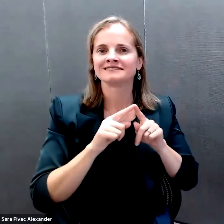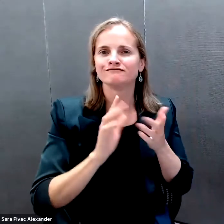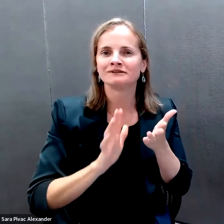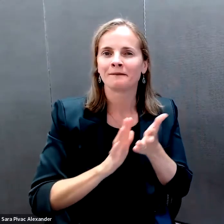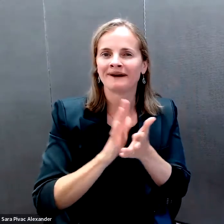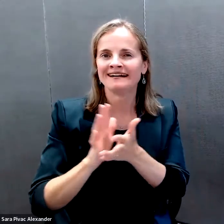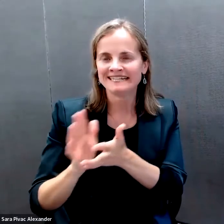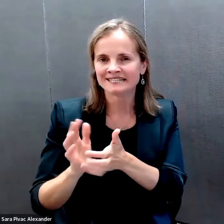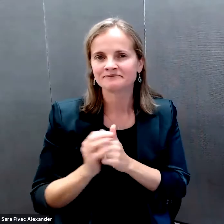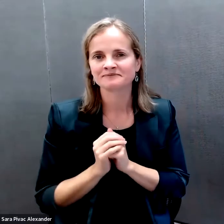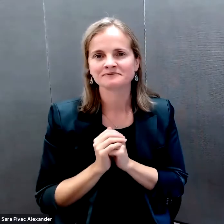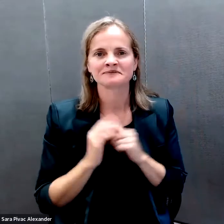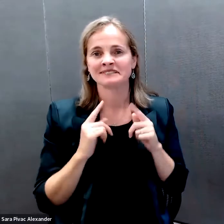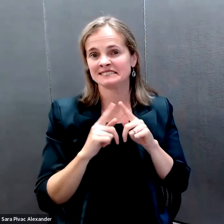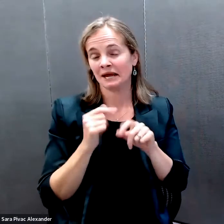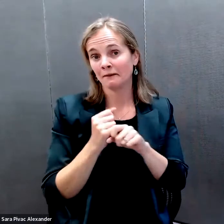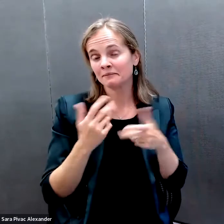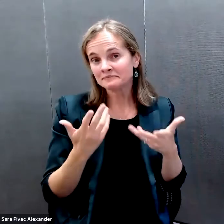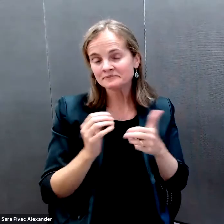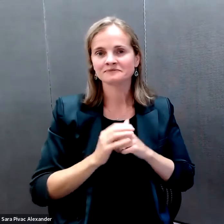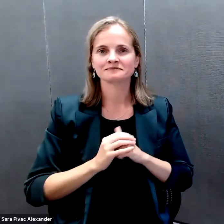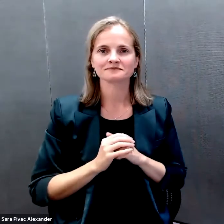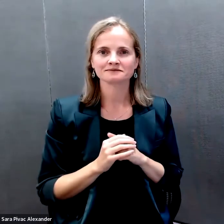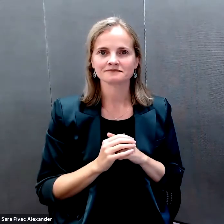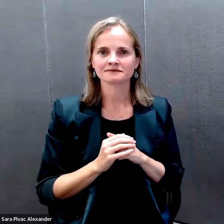sometimes also there is one sign which has more than one meaning